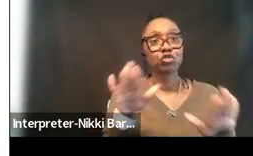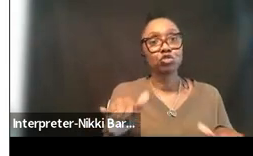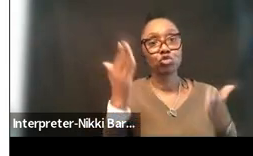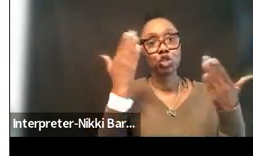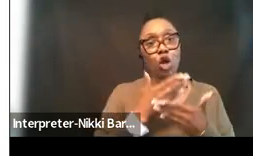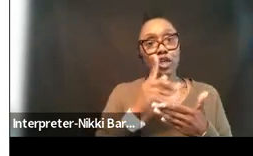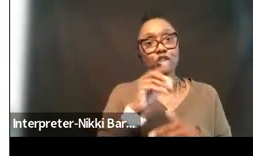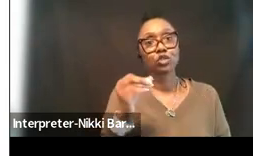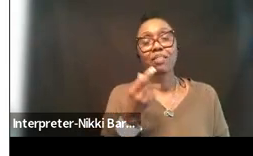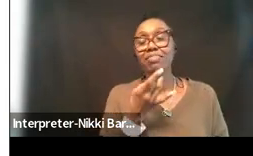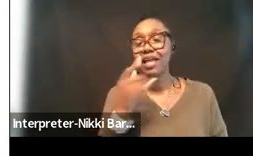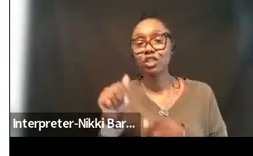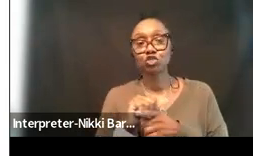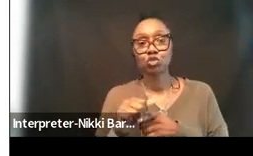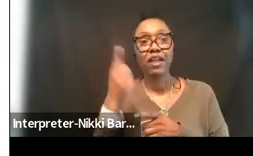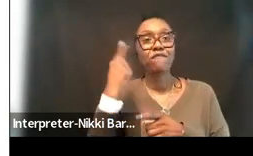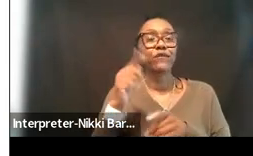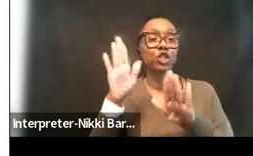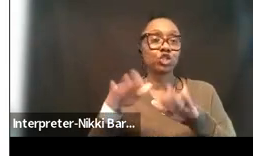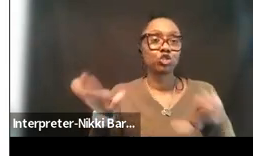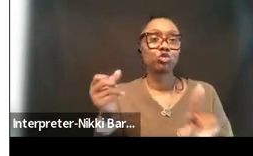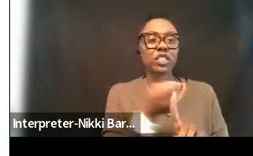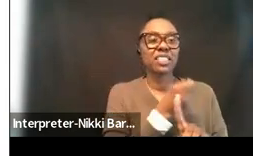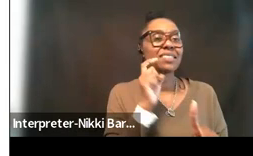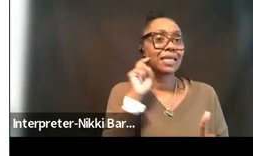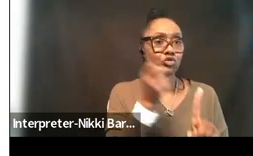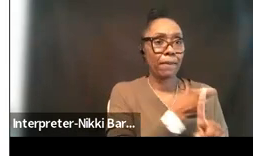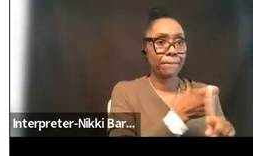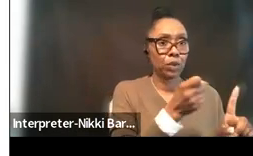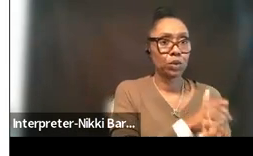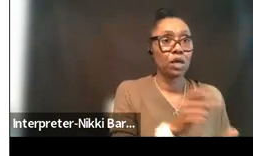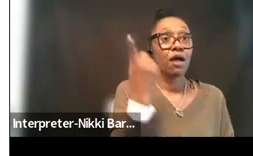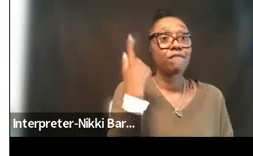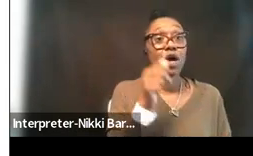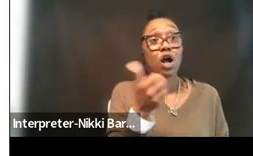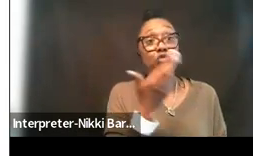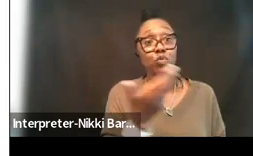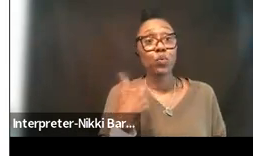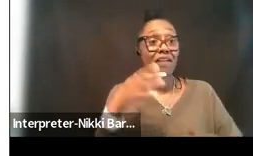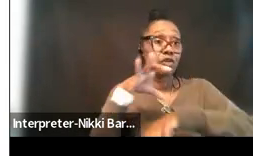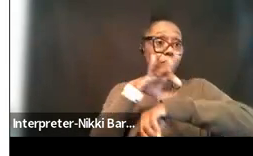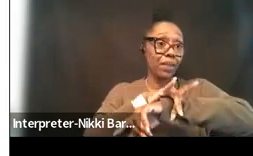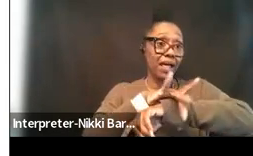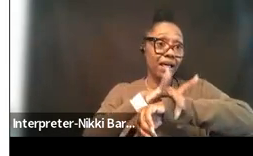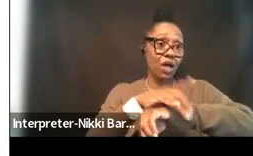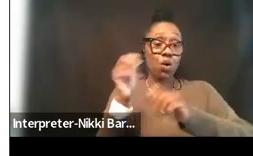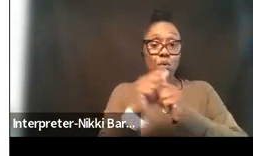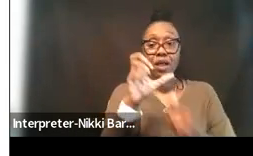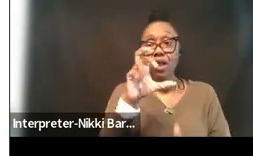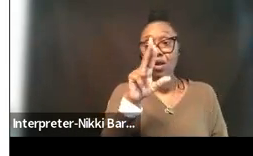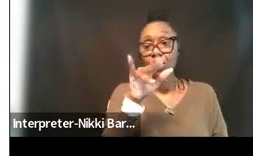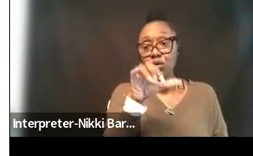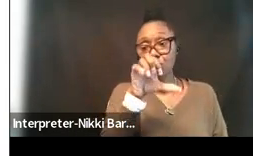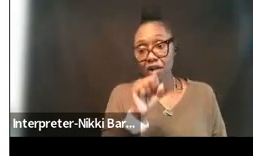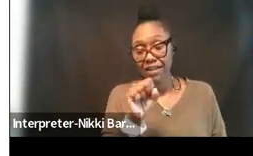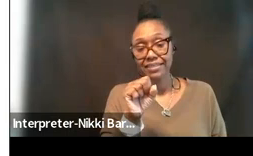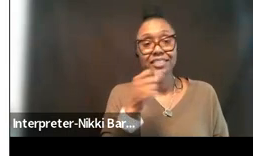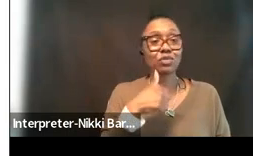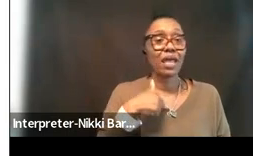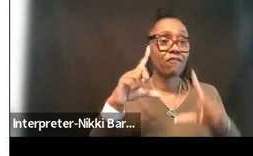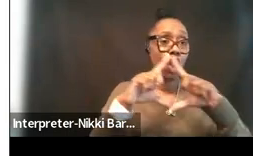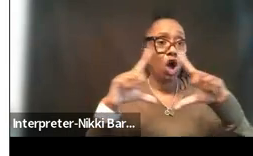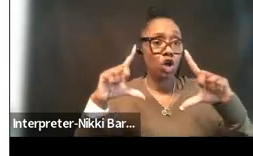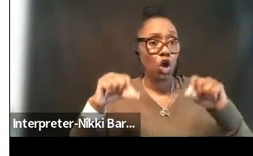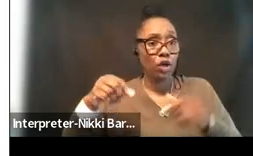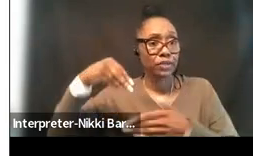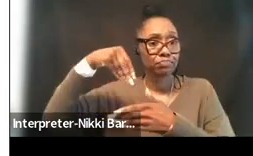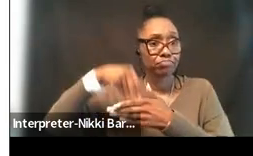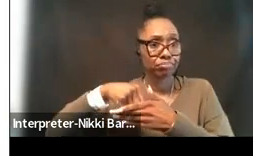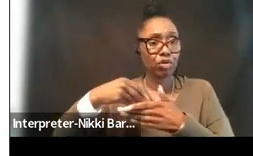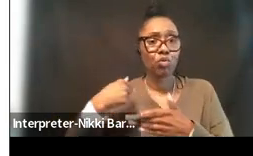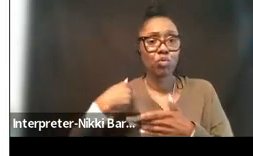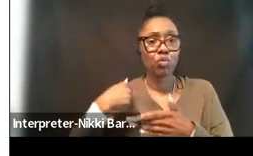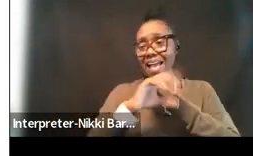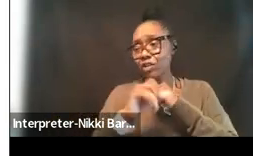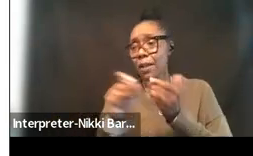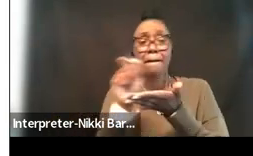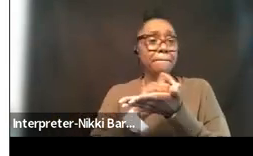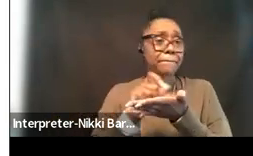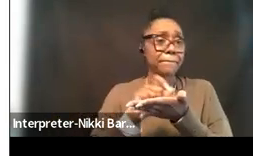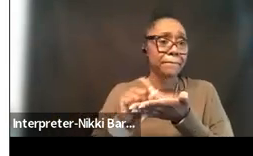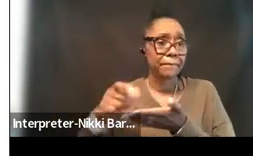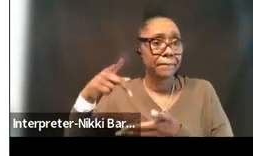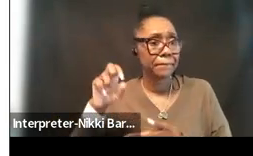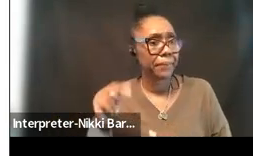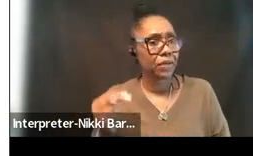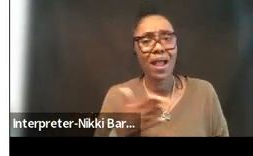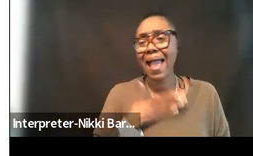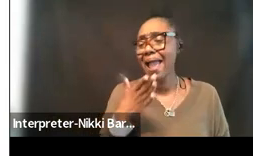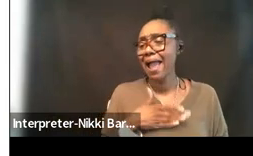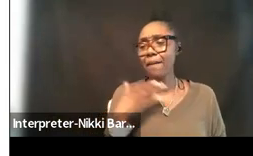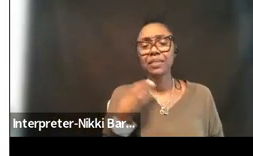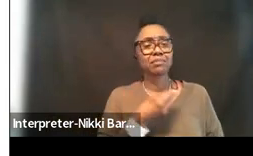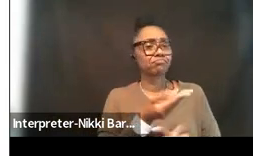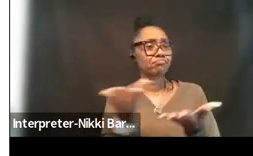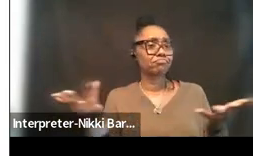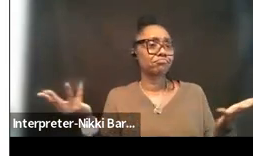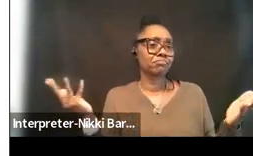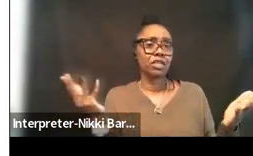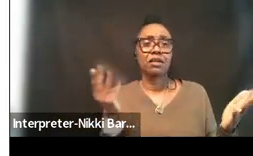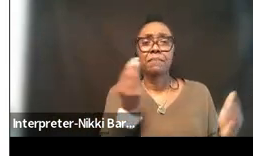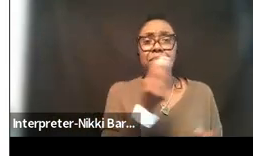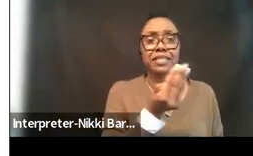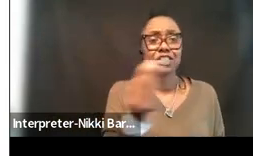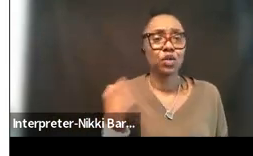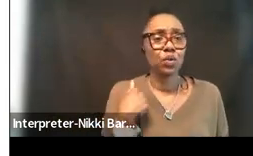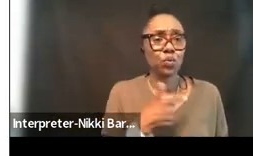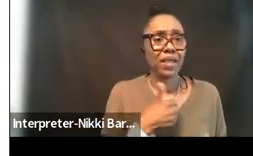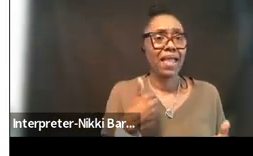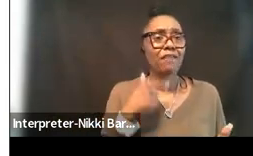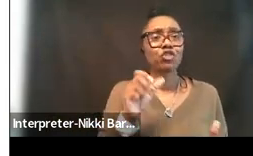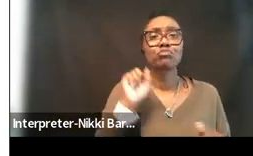We are happy to be at any event or to share our resources. We have risk bands with the crisis signs on them we have cards that will fit in your wallet we have bigger pamphlets we have pins we are happy to give you any of these sort of distribution materials that we have for you to put out at your agency.